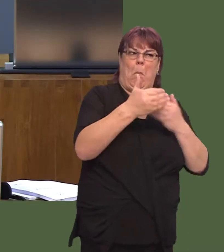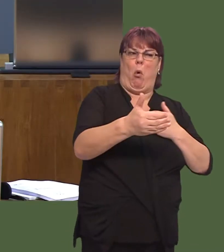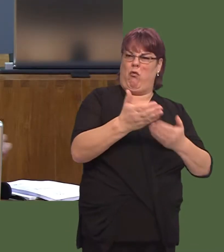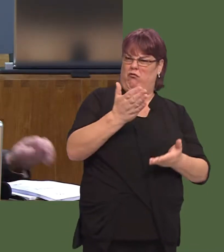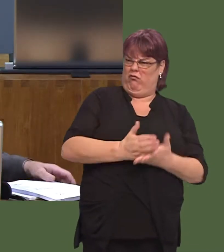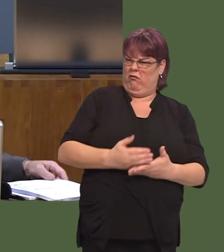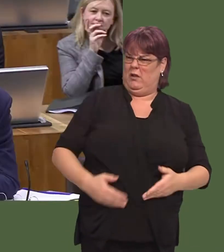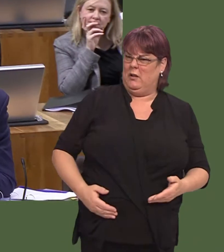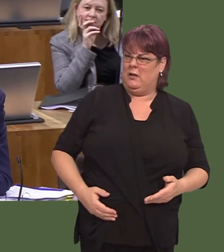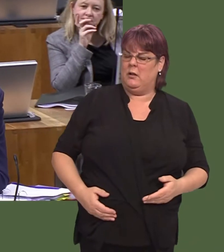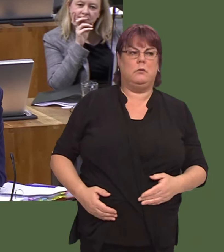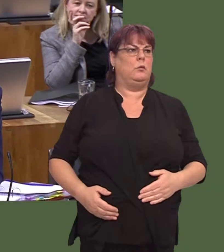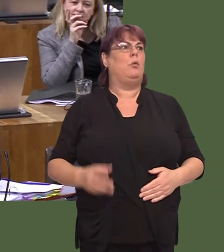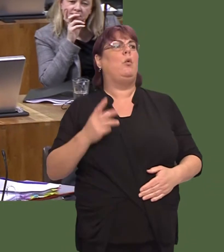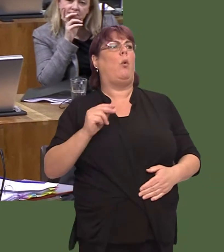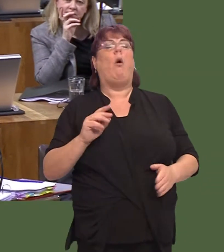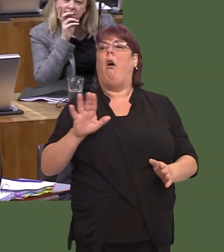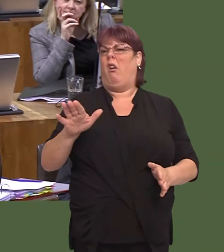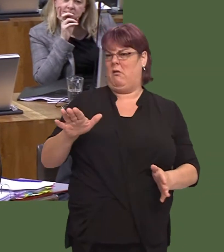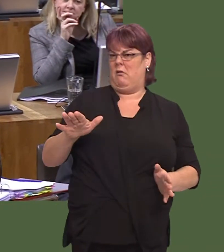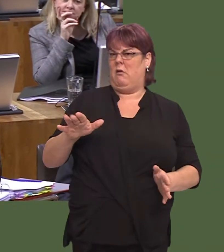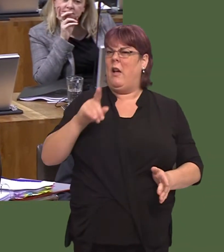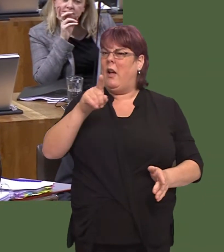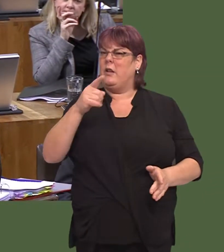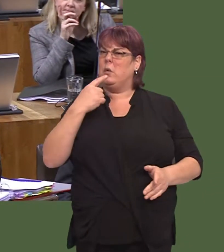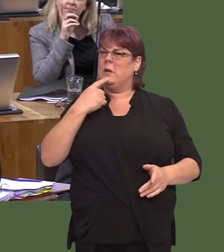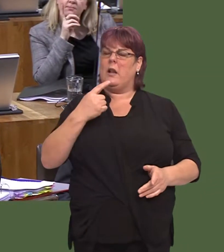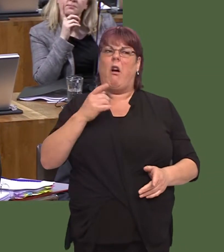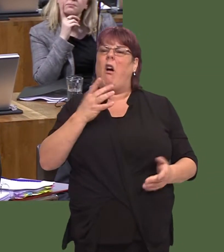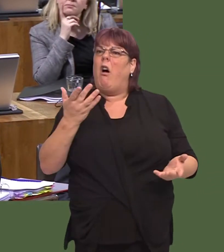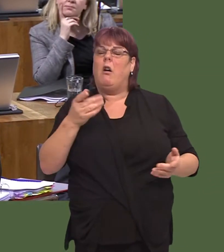And the consequence of his argument is that, in that case, we should reduce the tax on